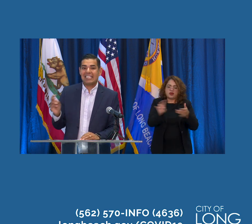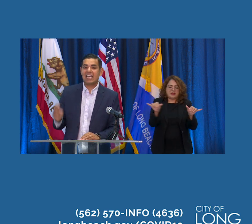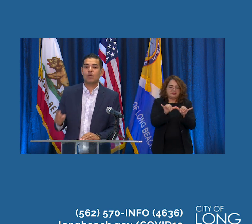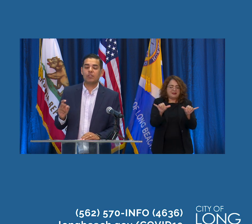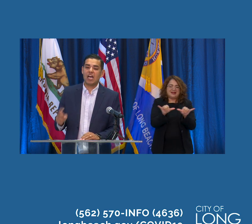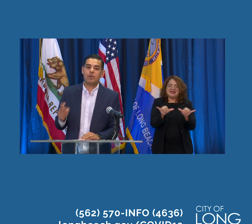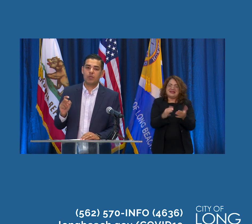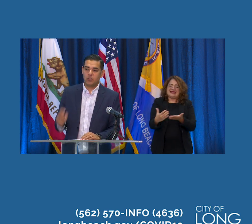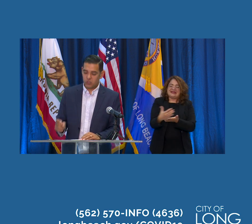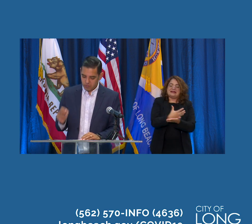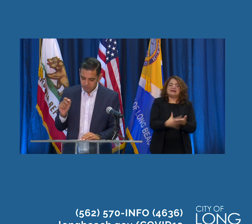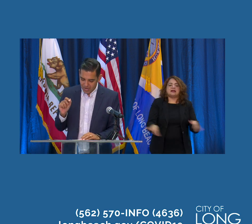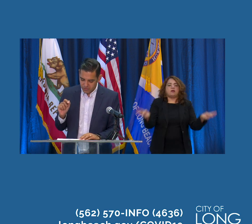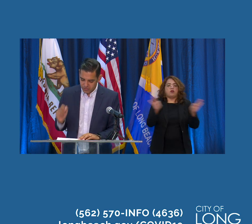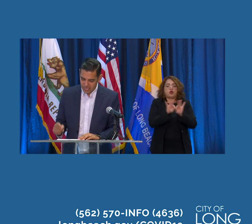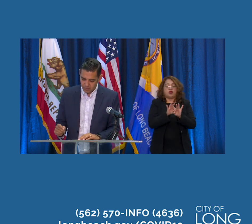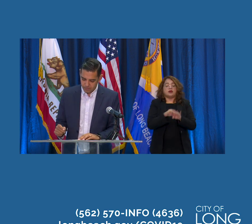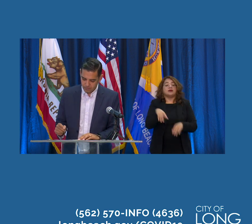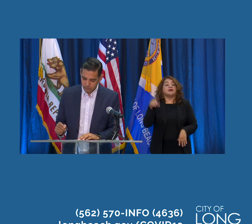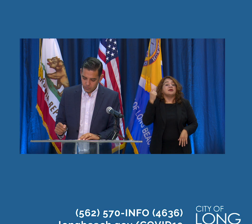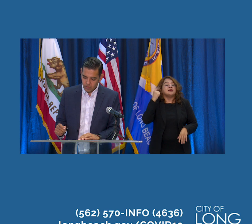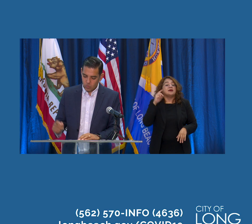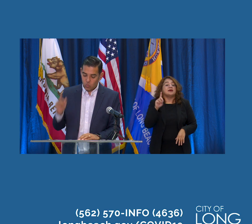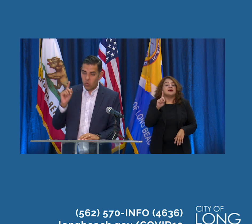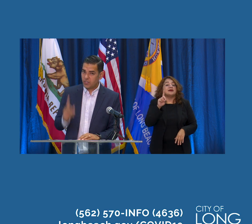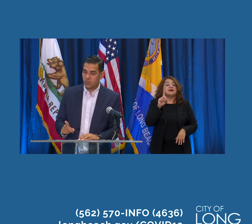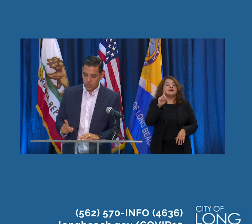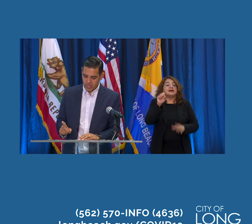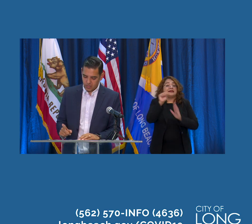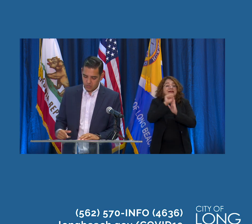And data will now be produced by the state once a week.